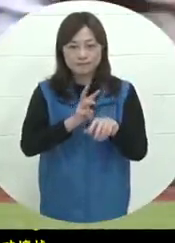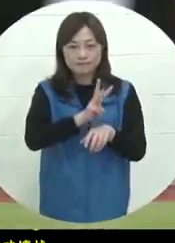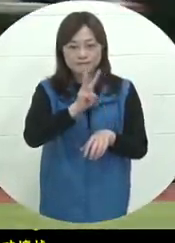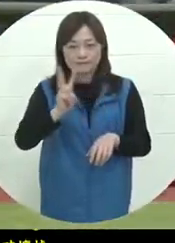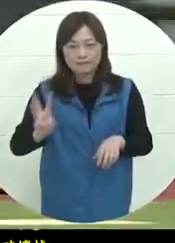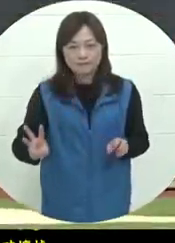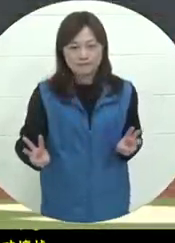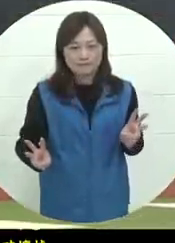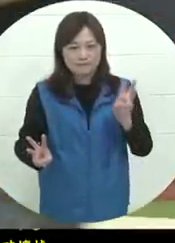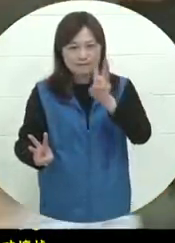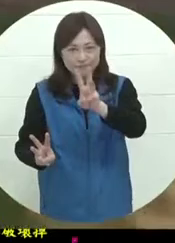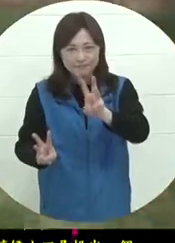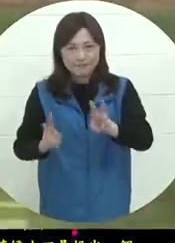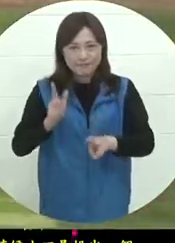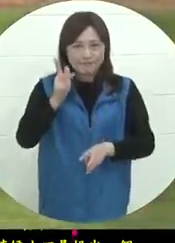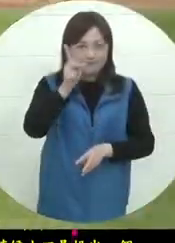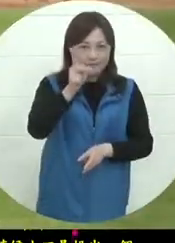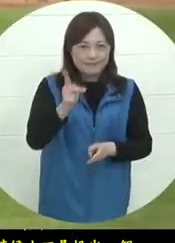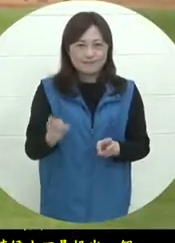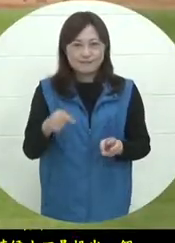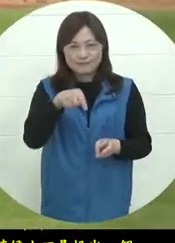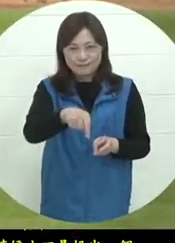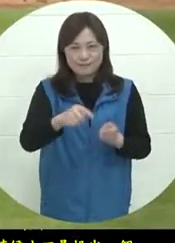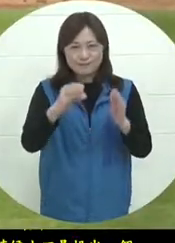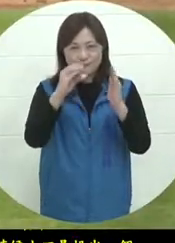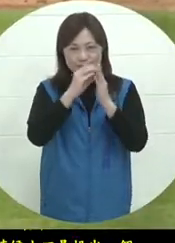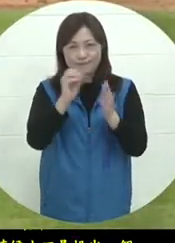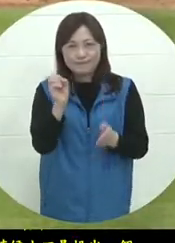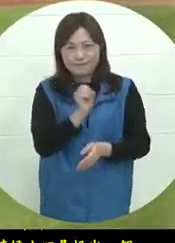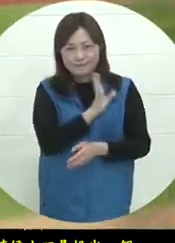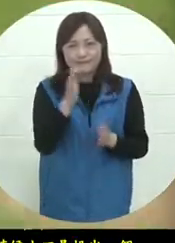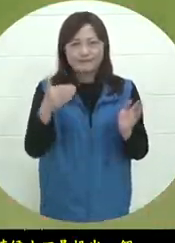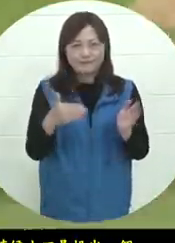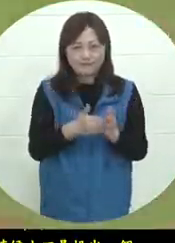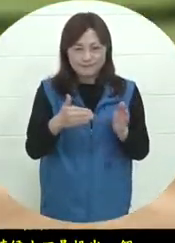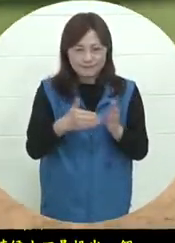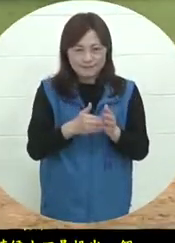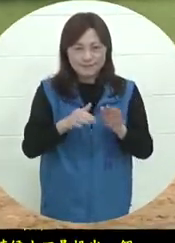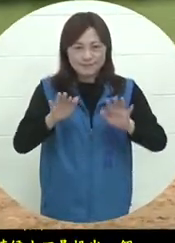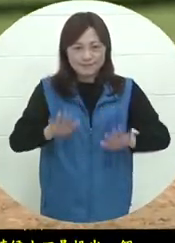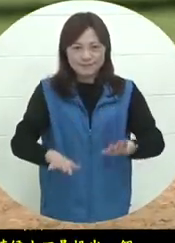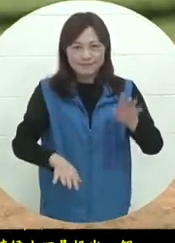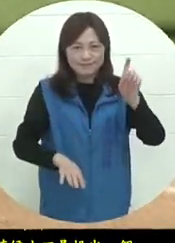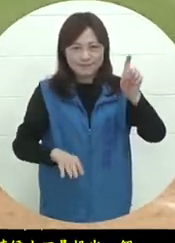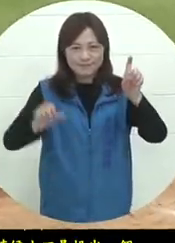and used three formations to end the half inning. The American team's offensive three After the inning, the Japanese team temporarily took the lead at 10:55 and